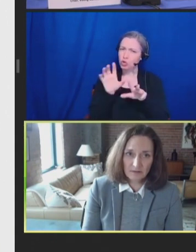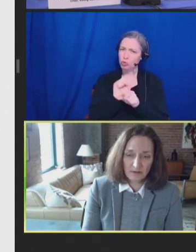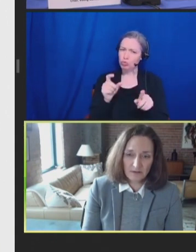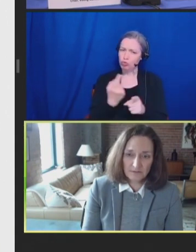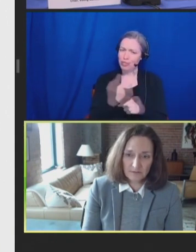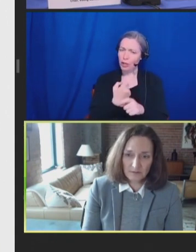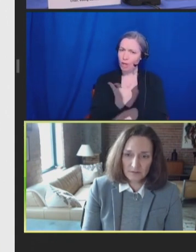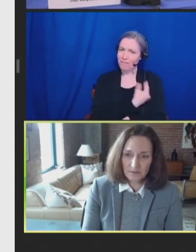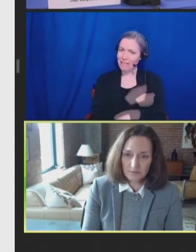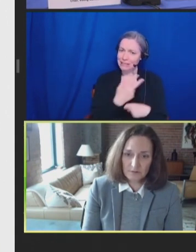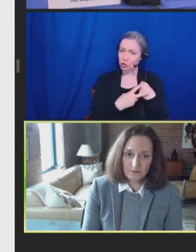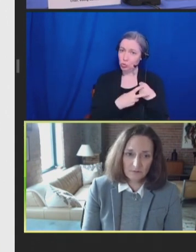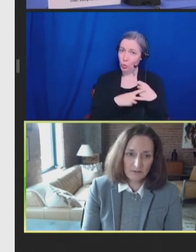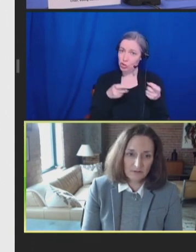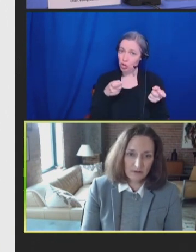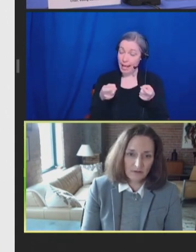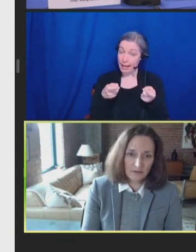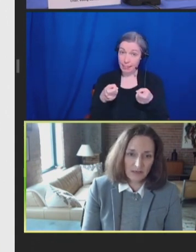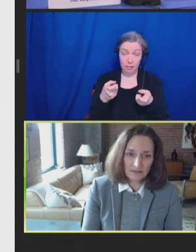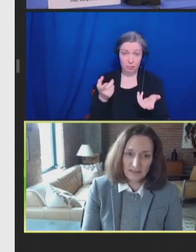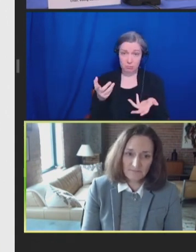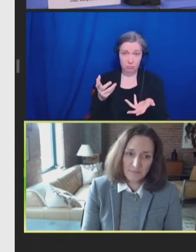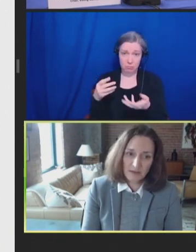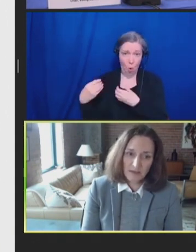the offices are used to doing -- handling.